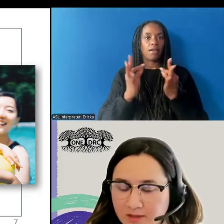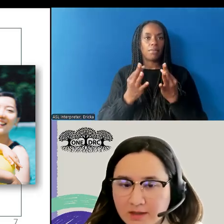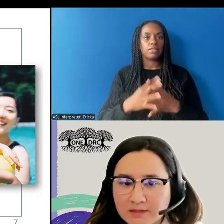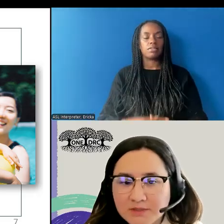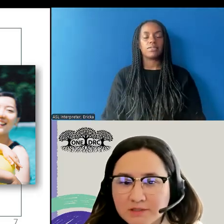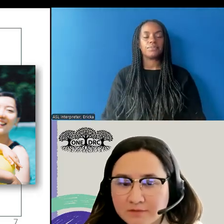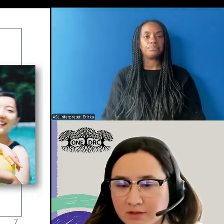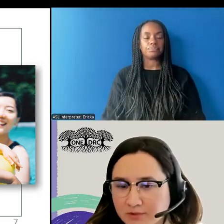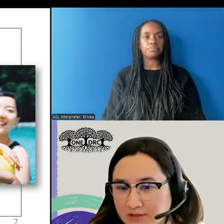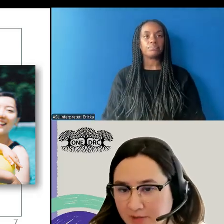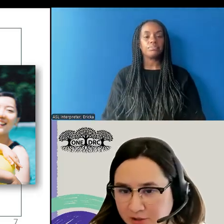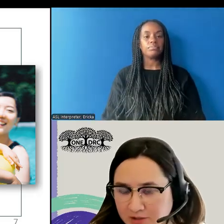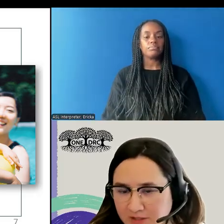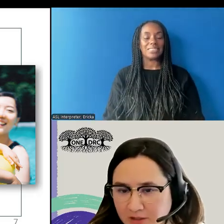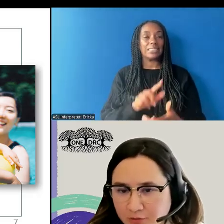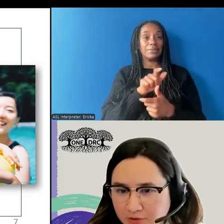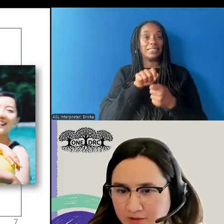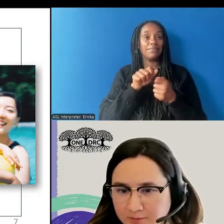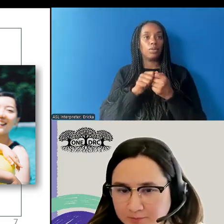and specifically with the Spanish- speaking community.